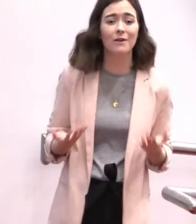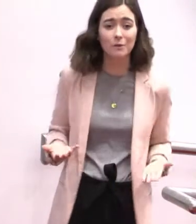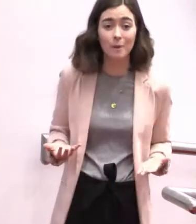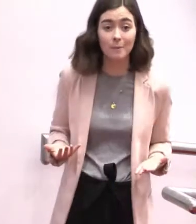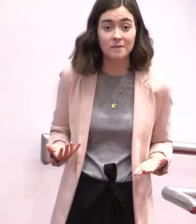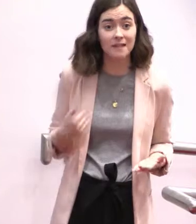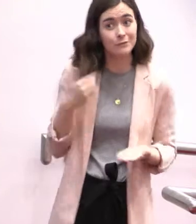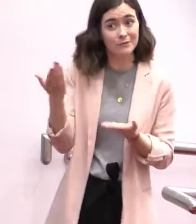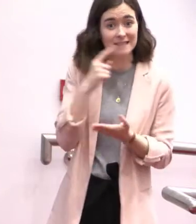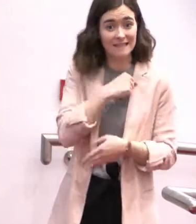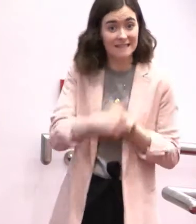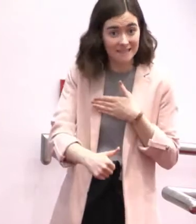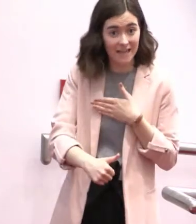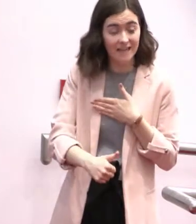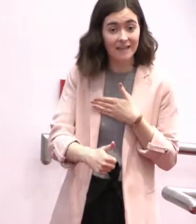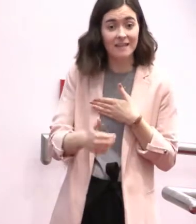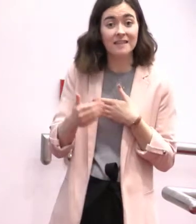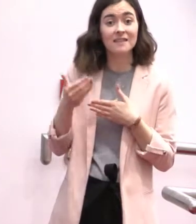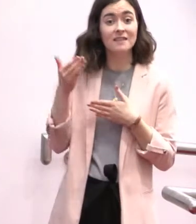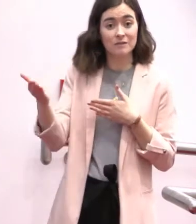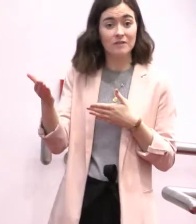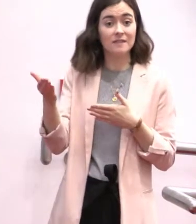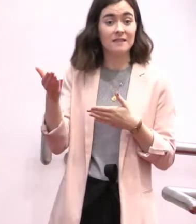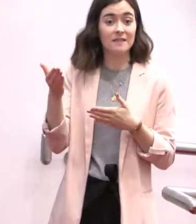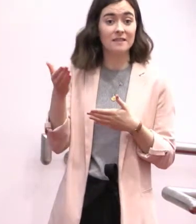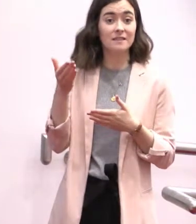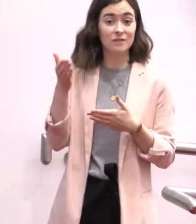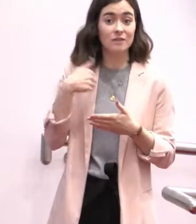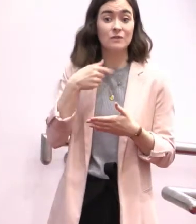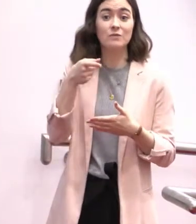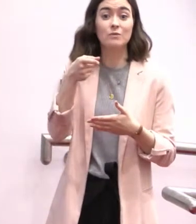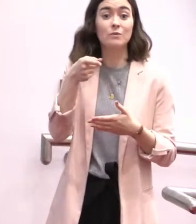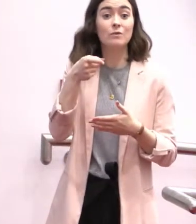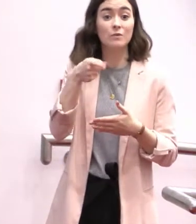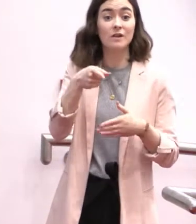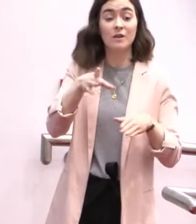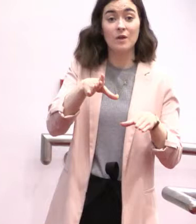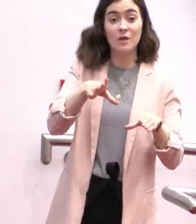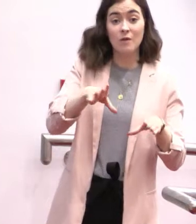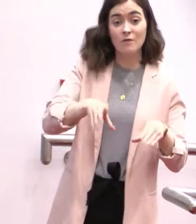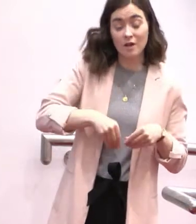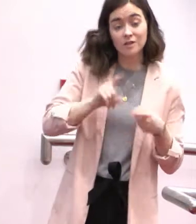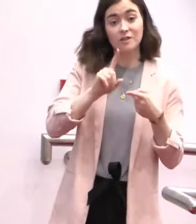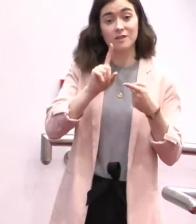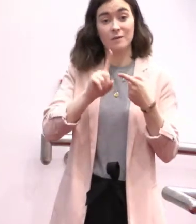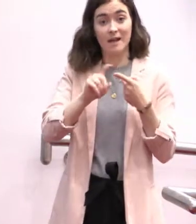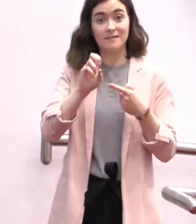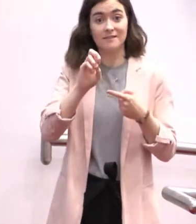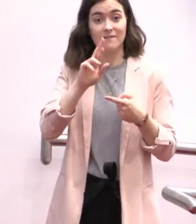Some people will never really understand.